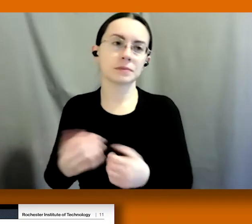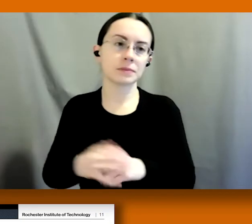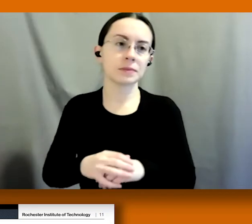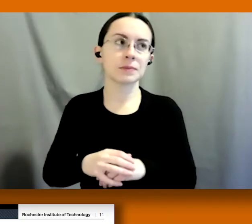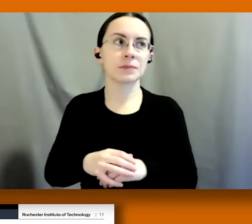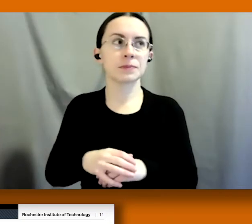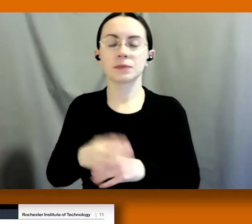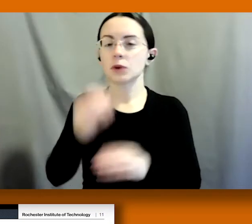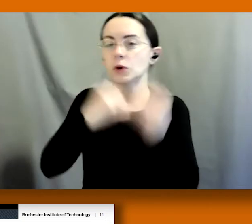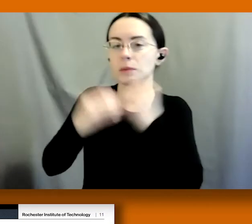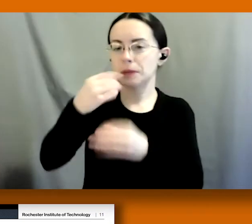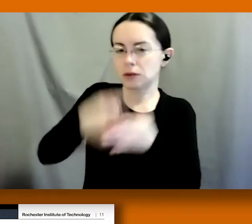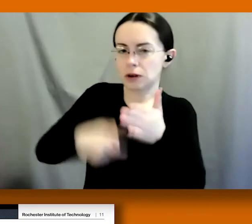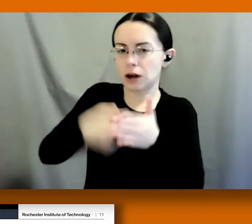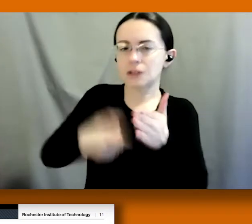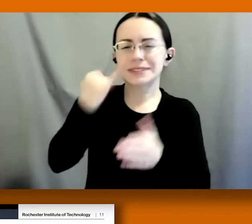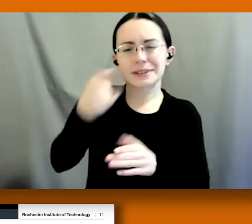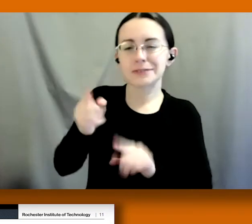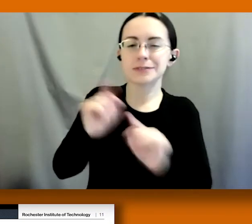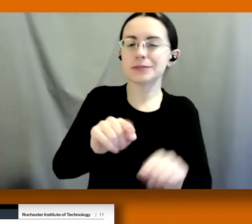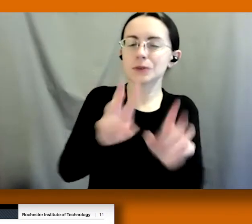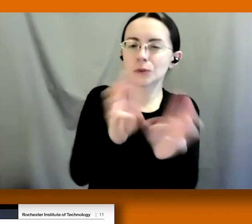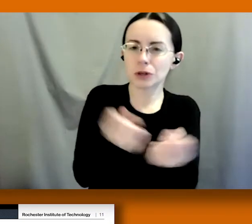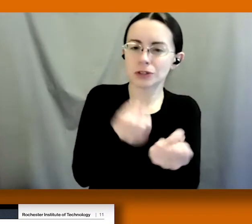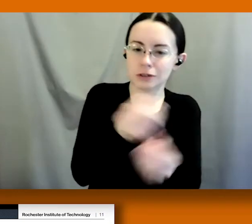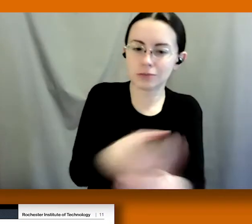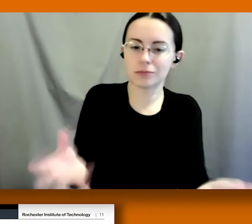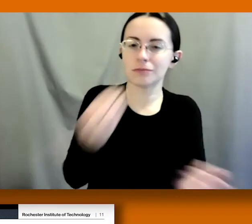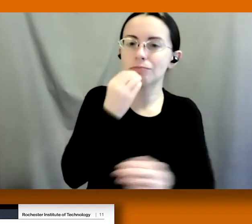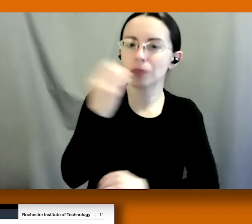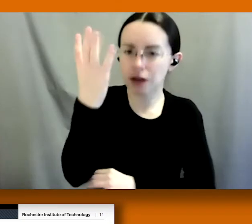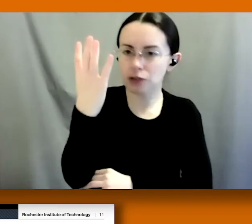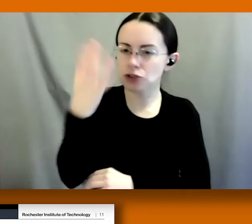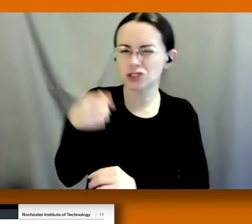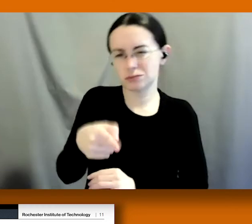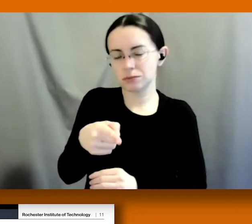if they're attending a workshop, um, travel allowance